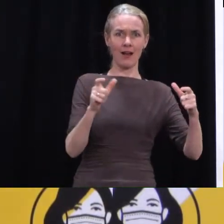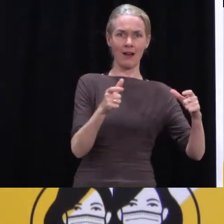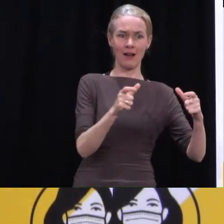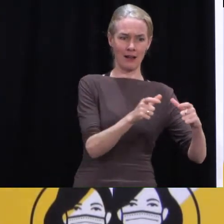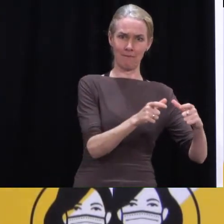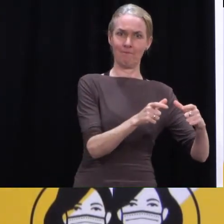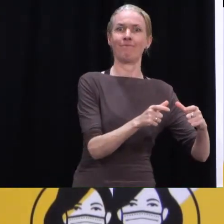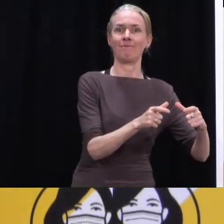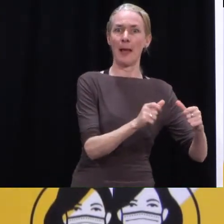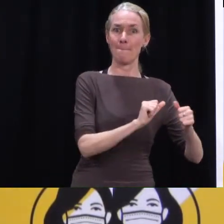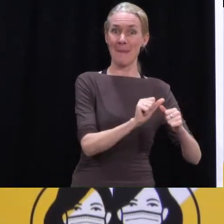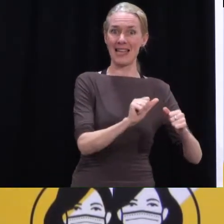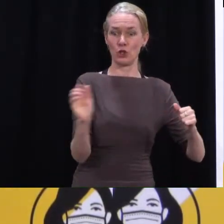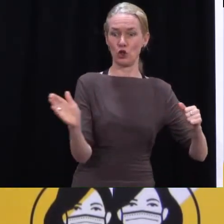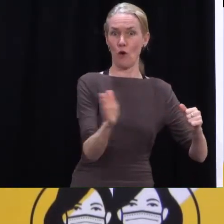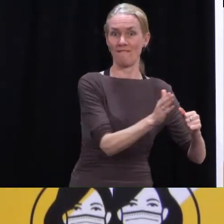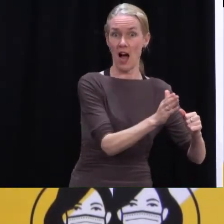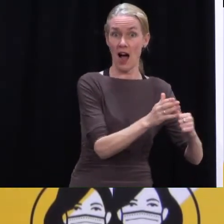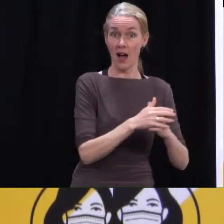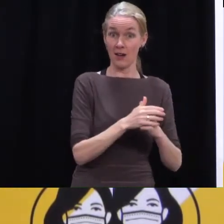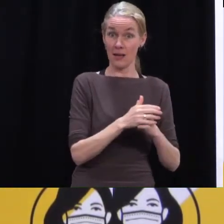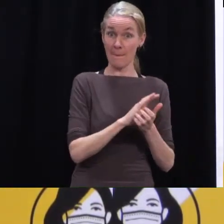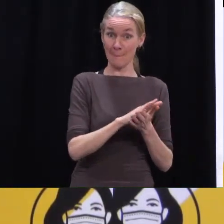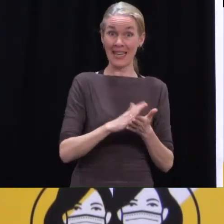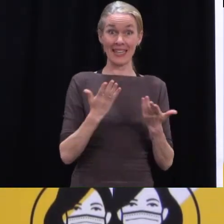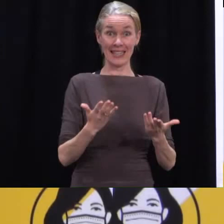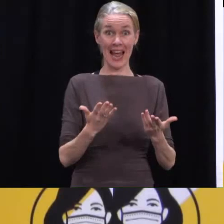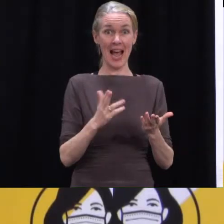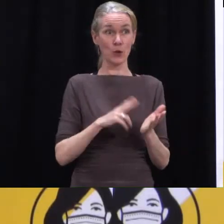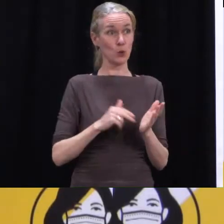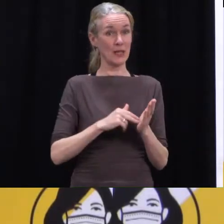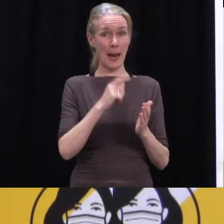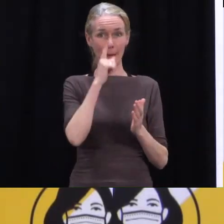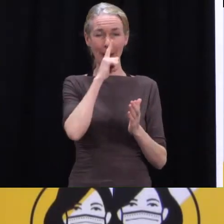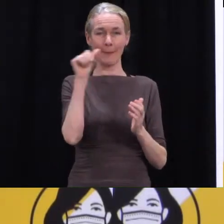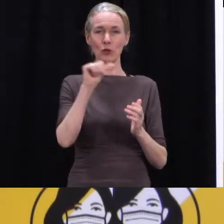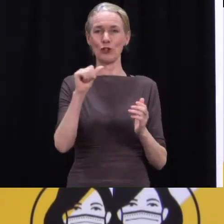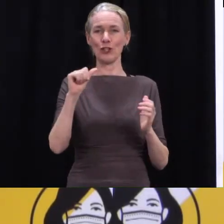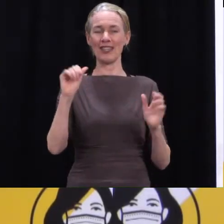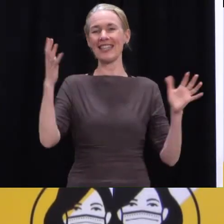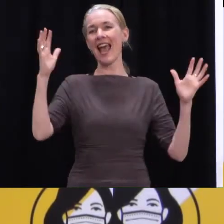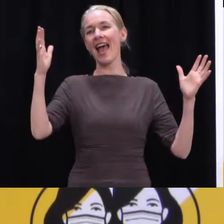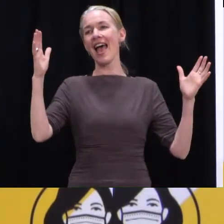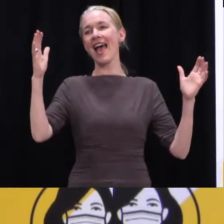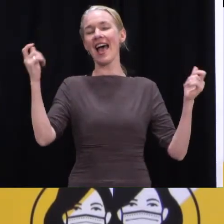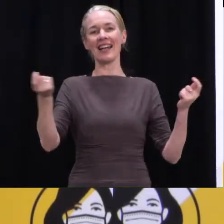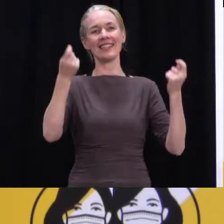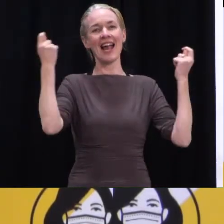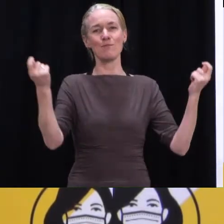been to the prison. >> Prime